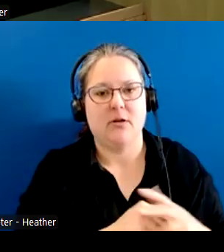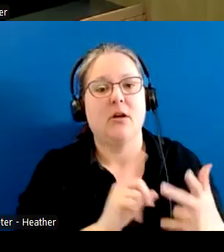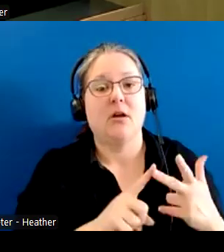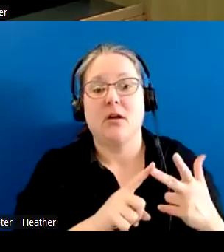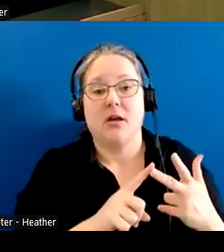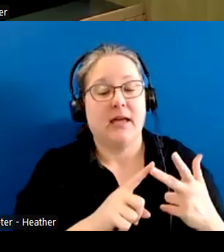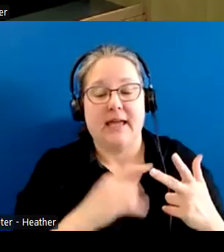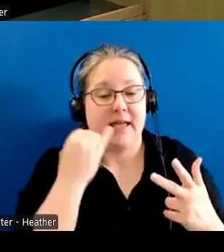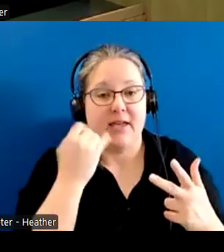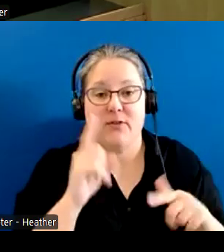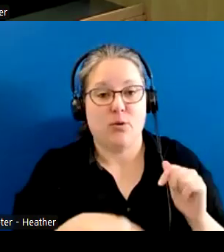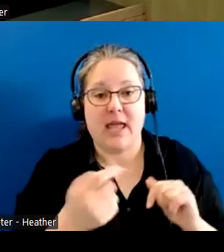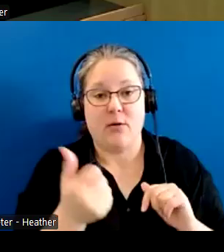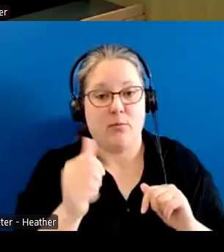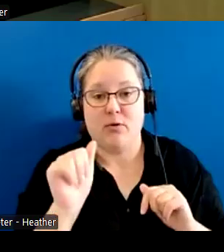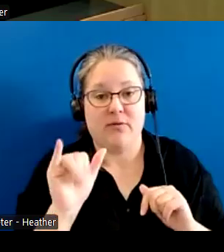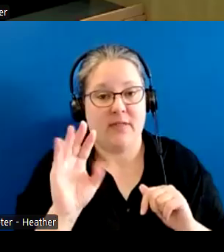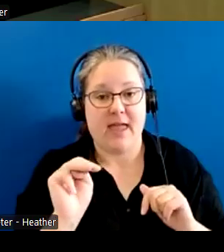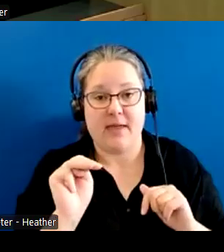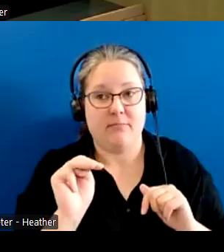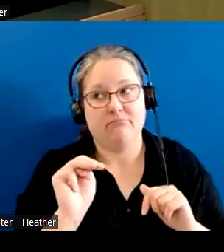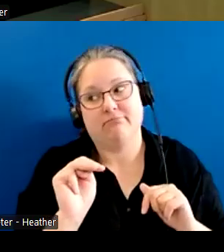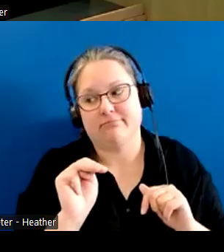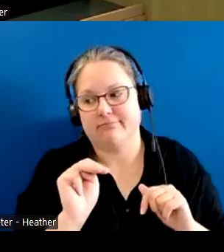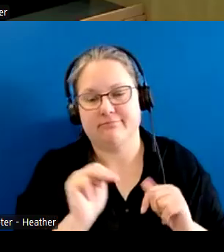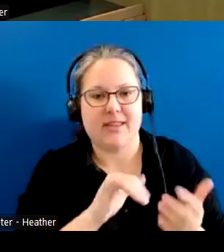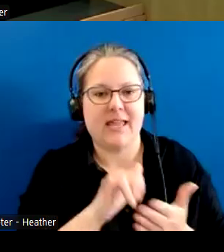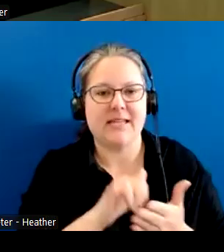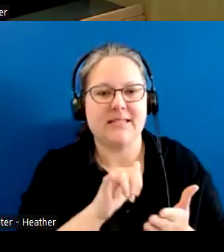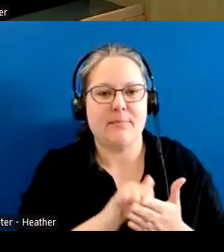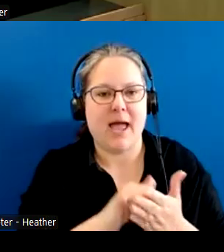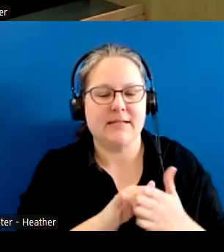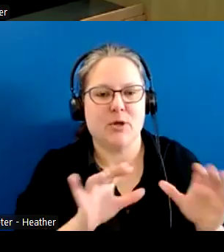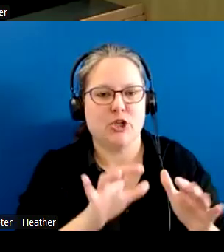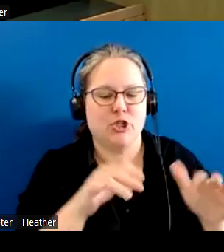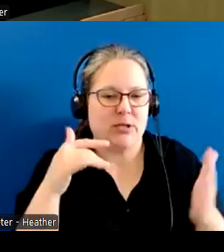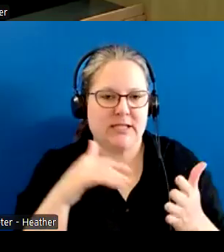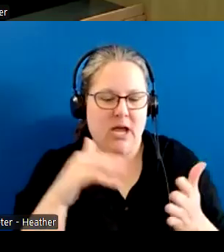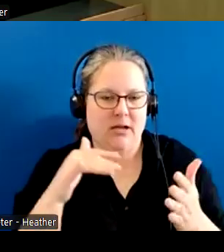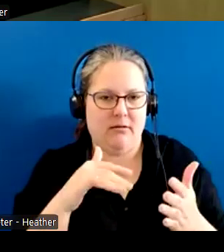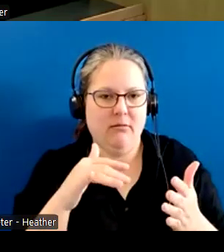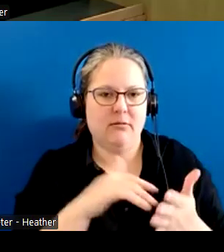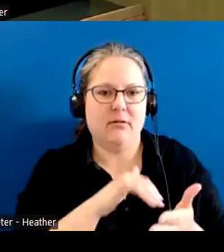if you can't remove the aims, you know, basically it's like impossible due to the study um then that